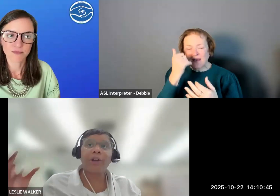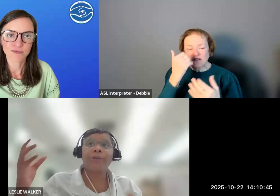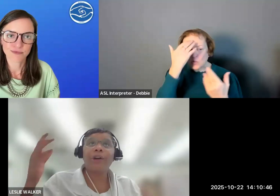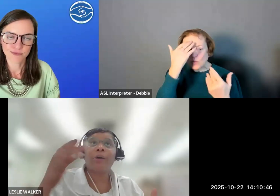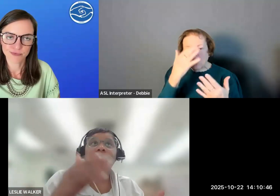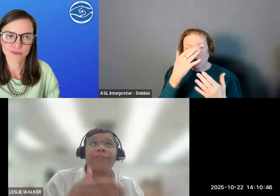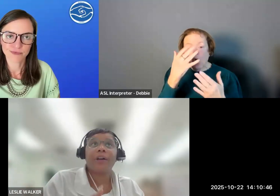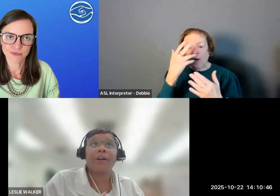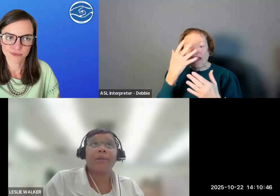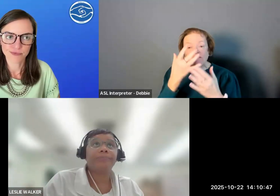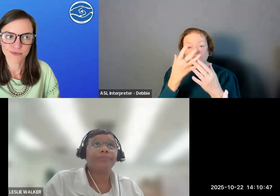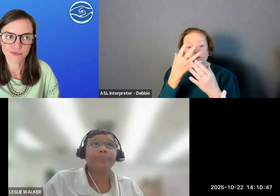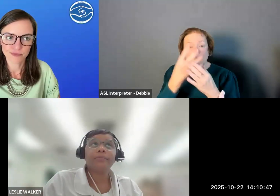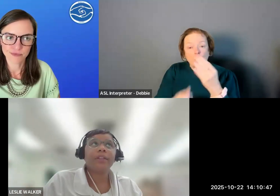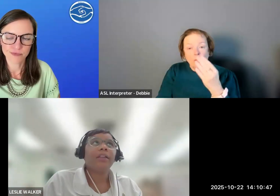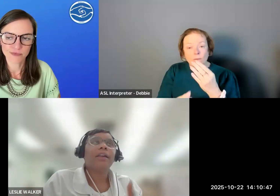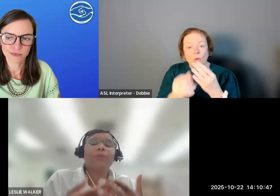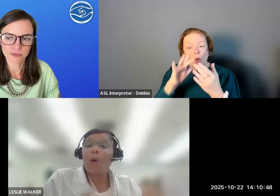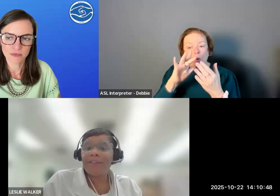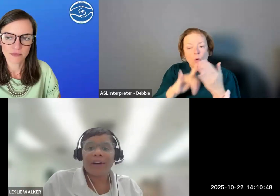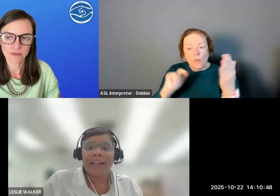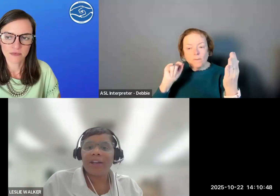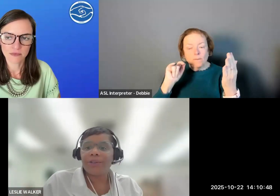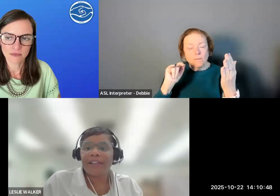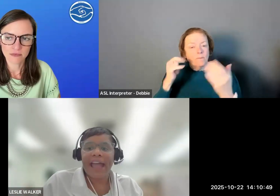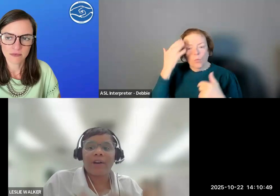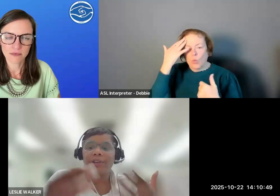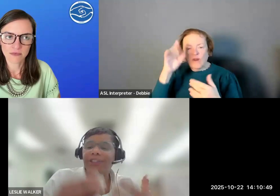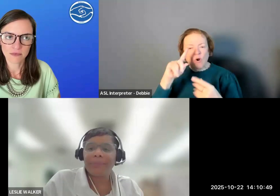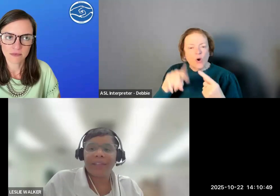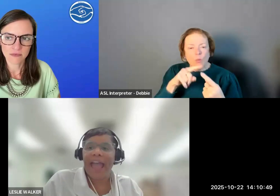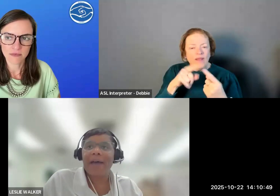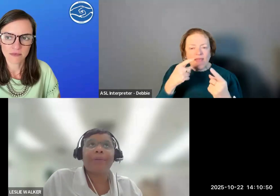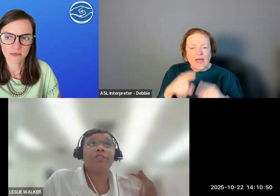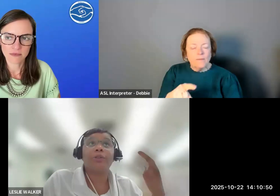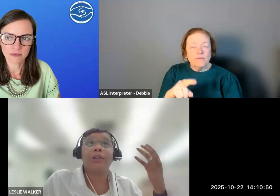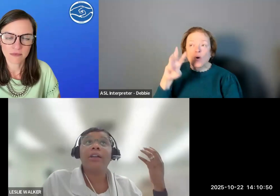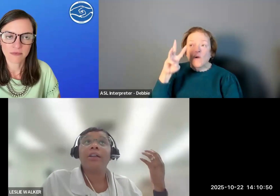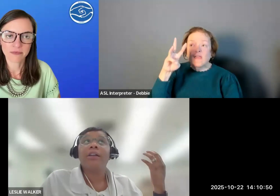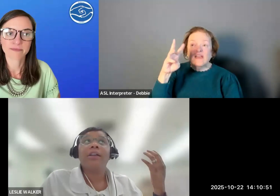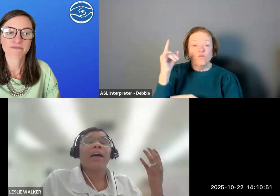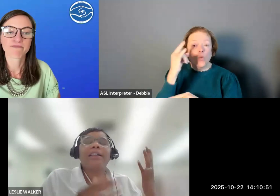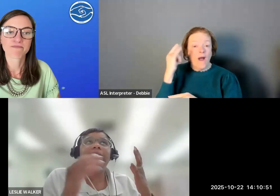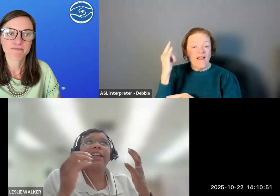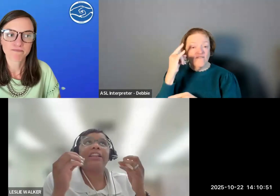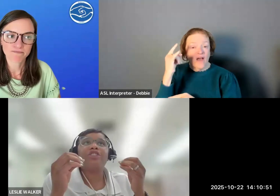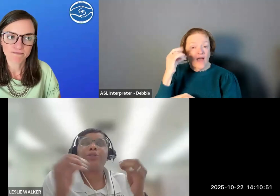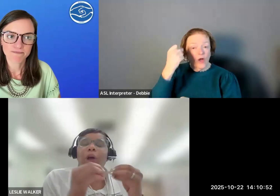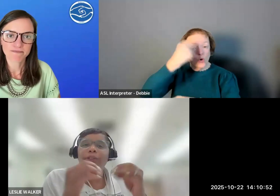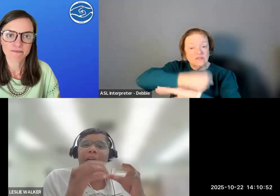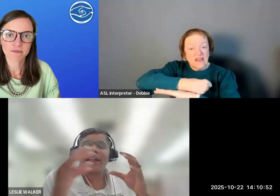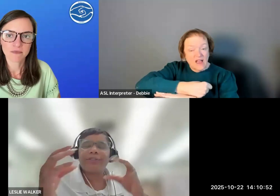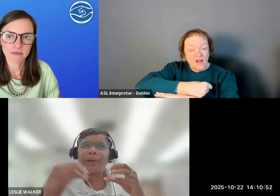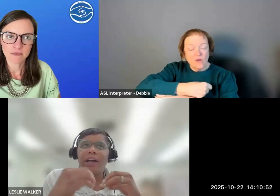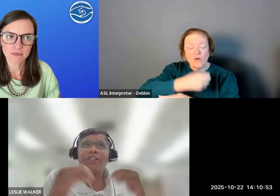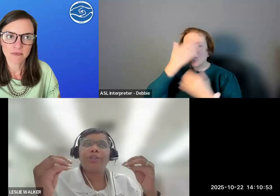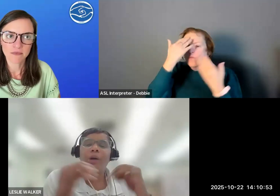We do not know if the Wi-Fi goes down, or something happens, it is you do not for us,